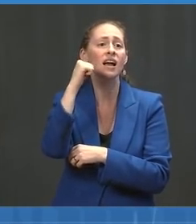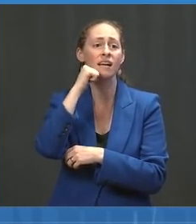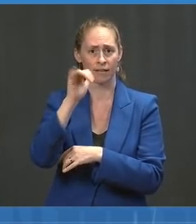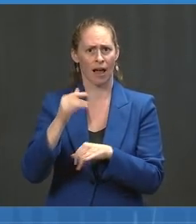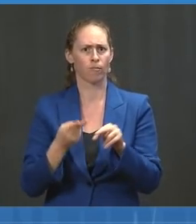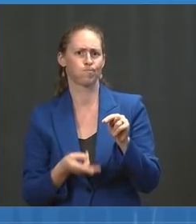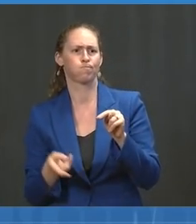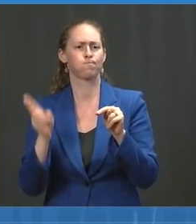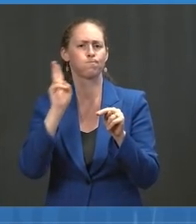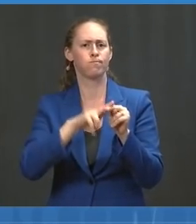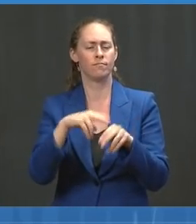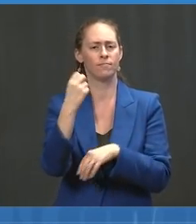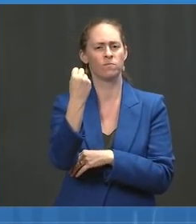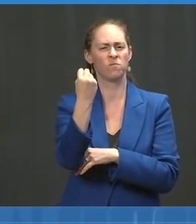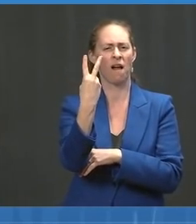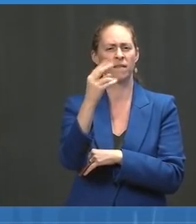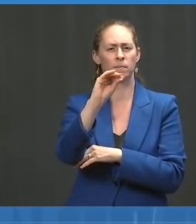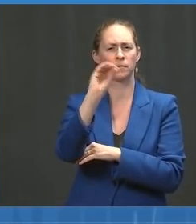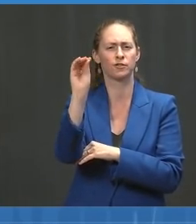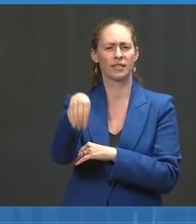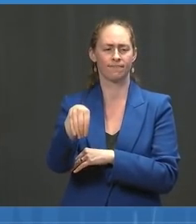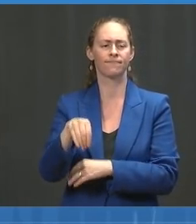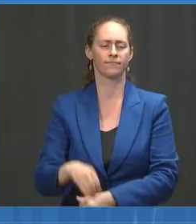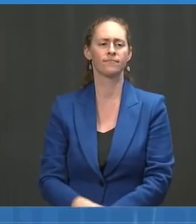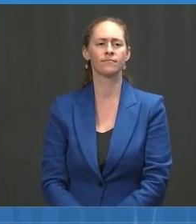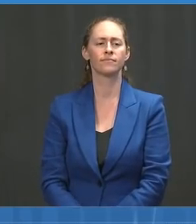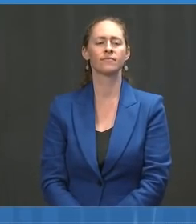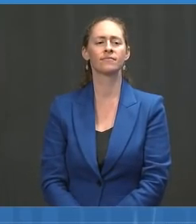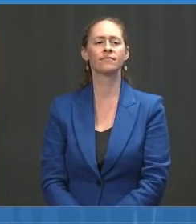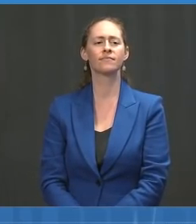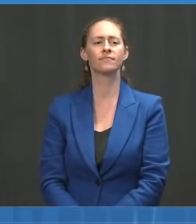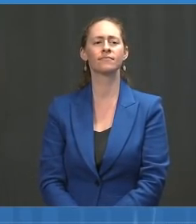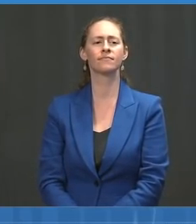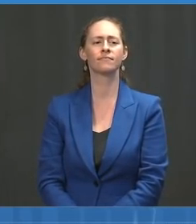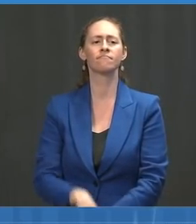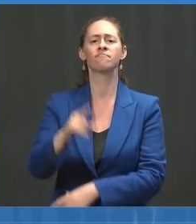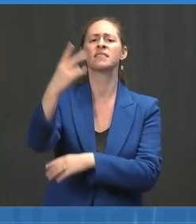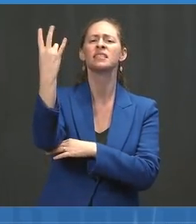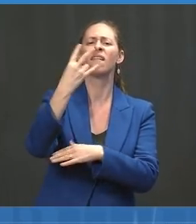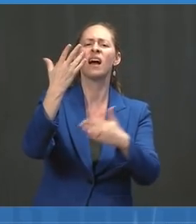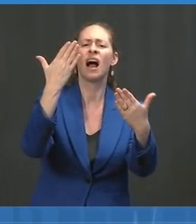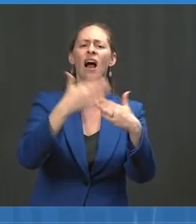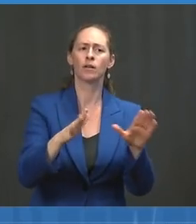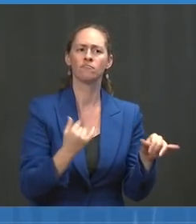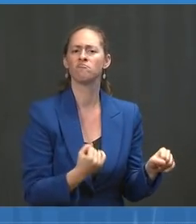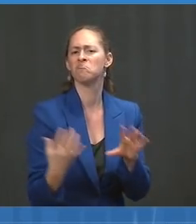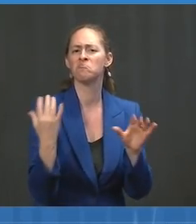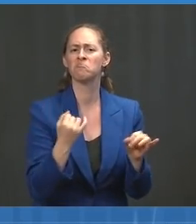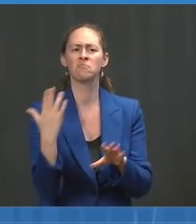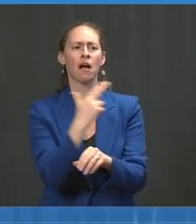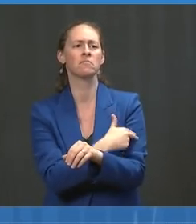from the prior seven-day average. The seven-day average of hospital admissions is about 11,000 per day,